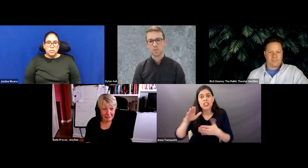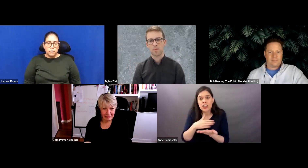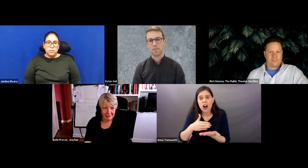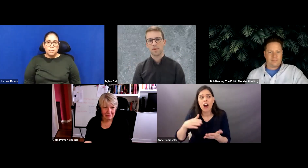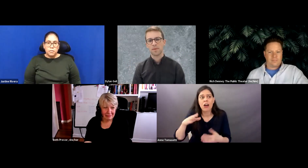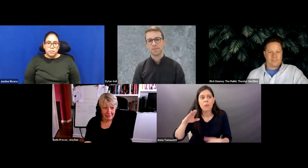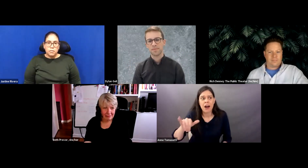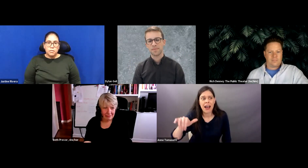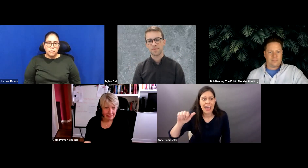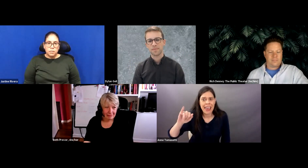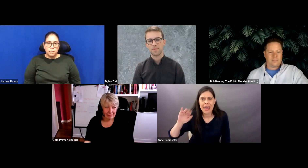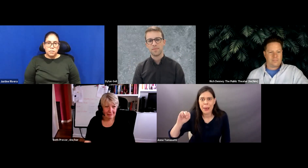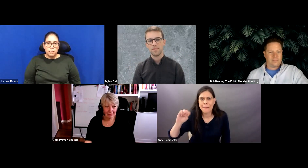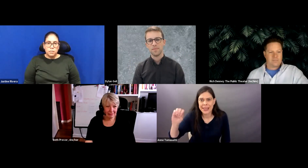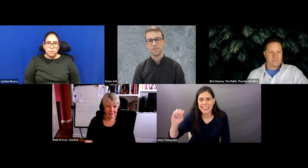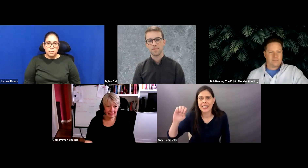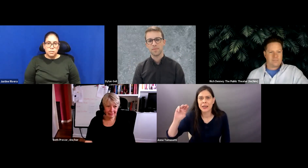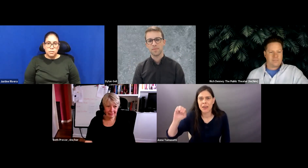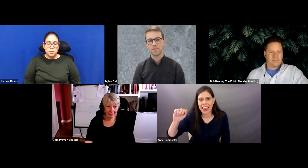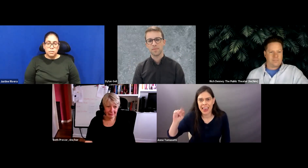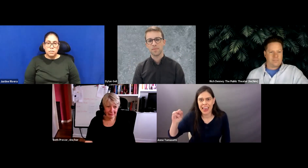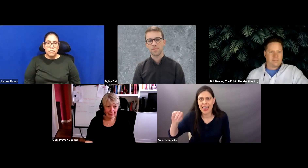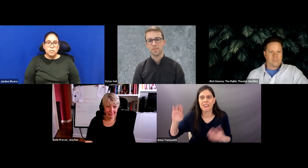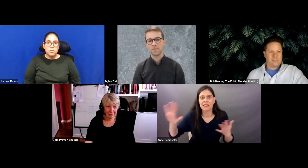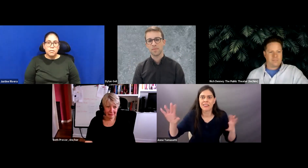to find the true meaning of the song. And that song was an